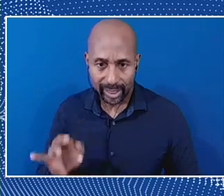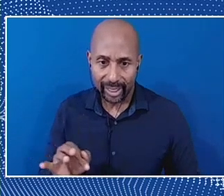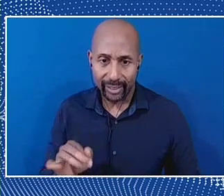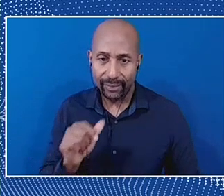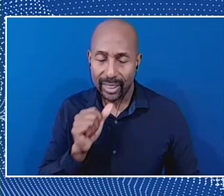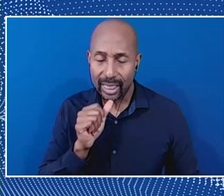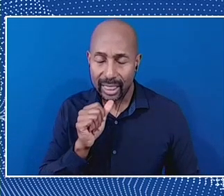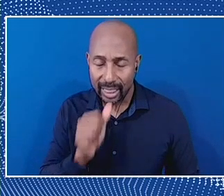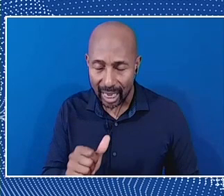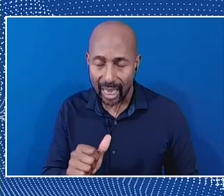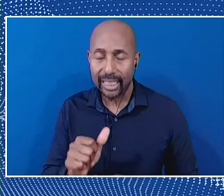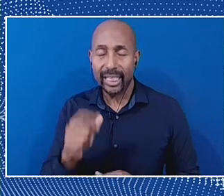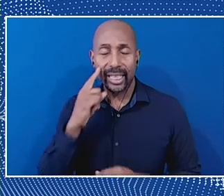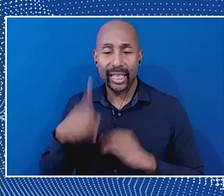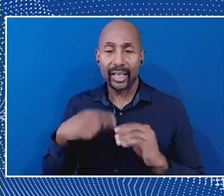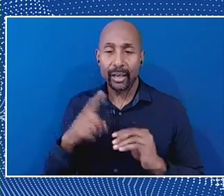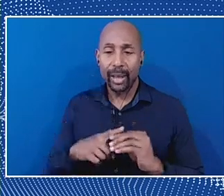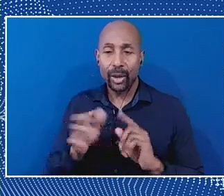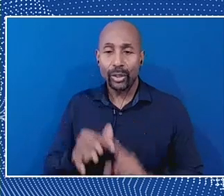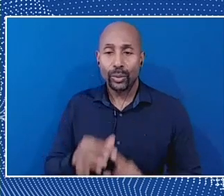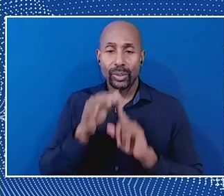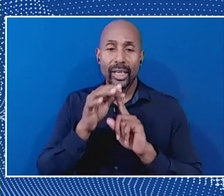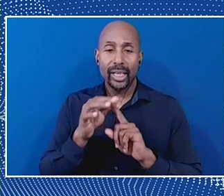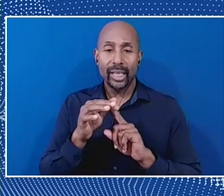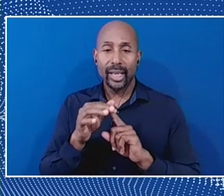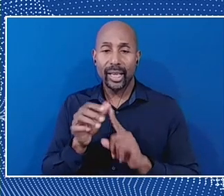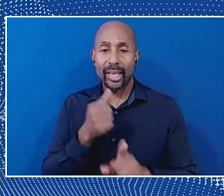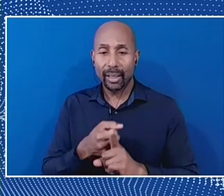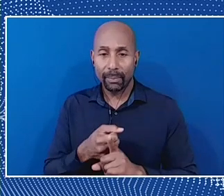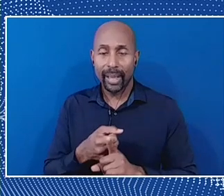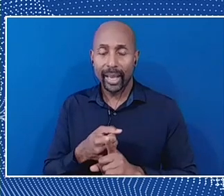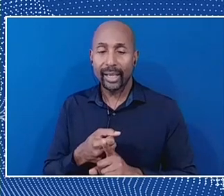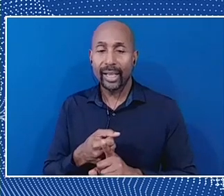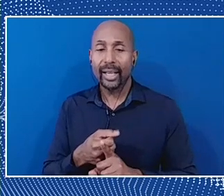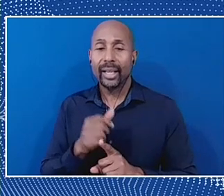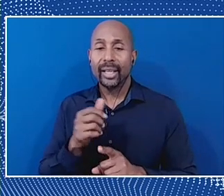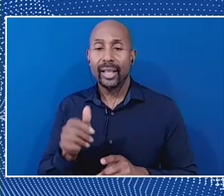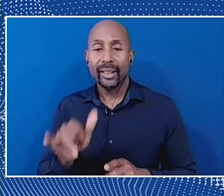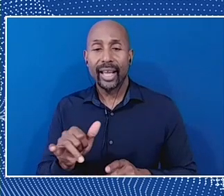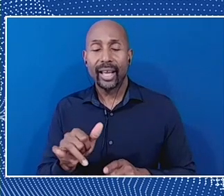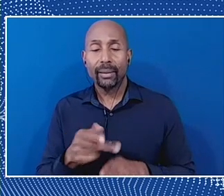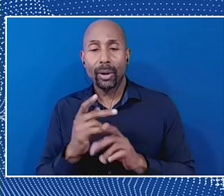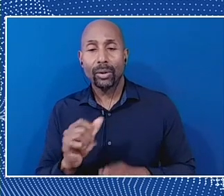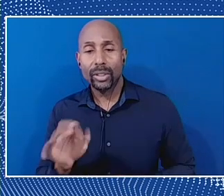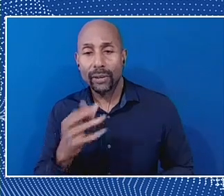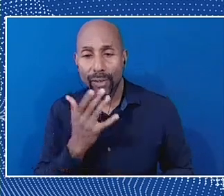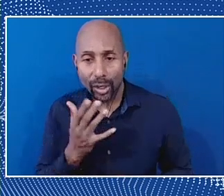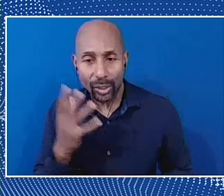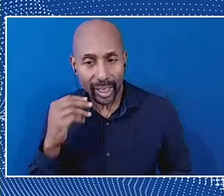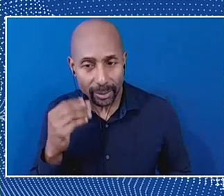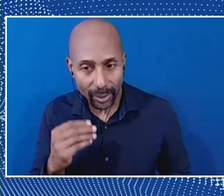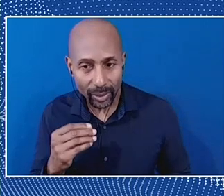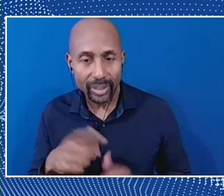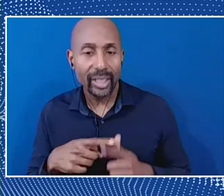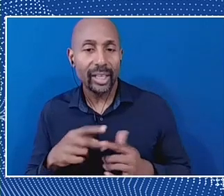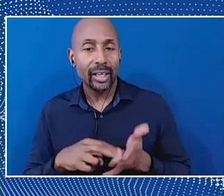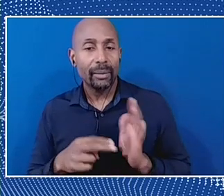that have been bestowed upon this administration through the promise made on the campaign trail. Black America has and